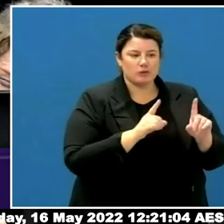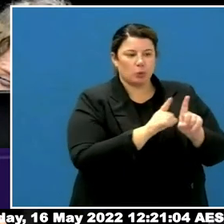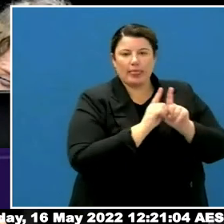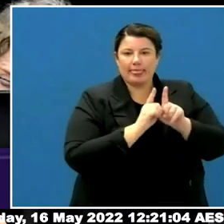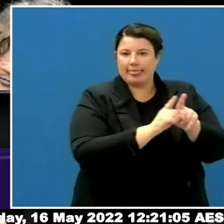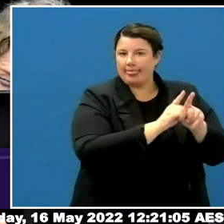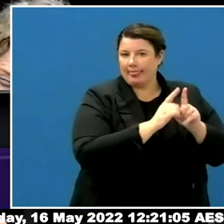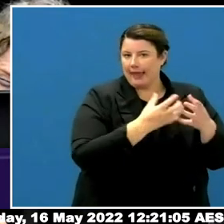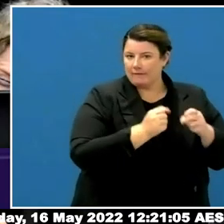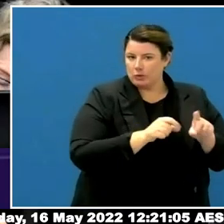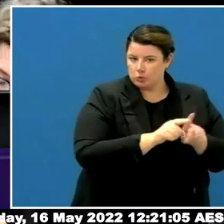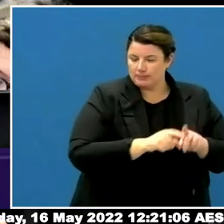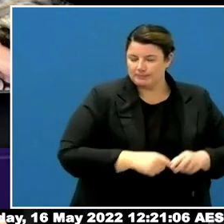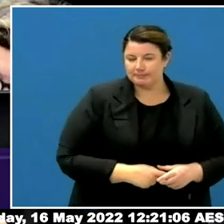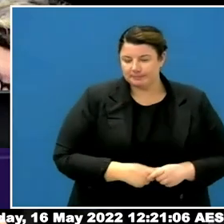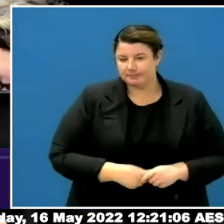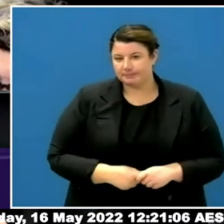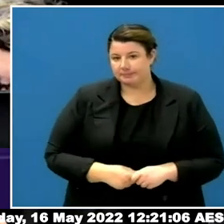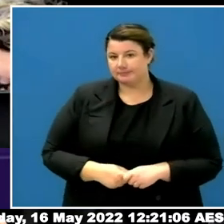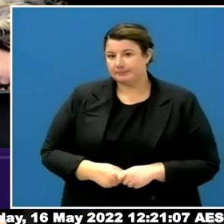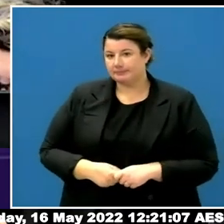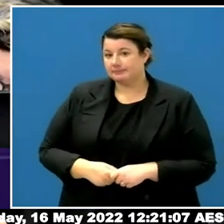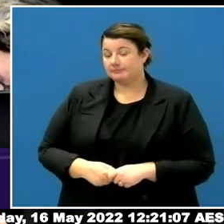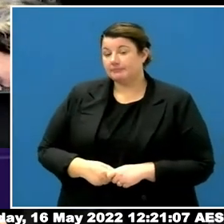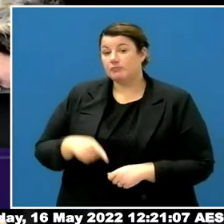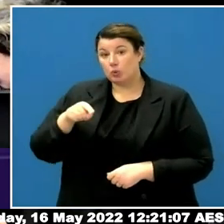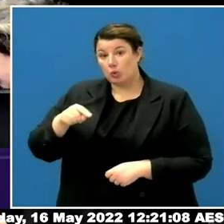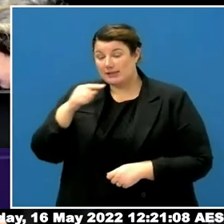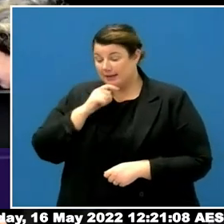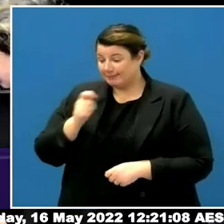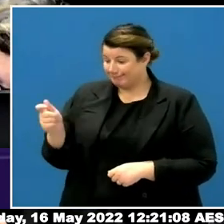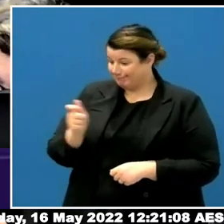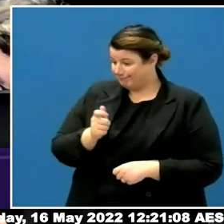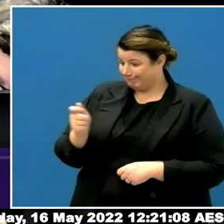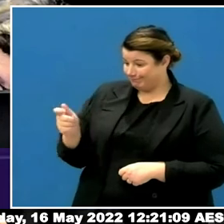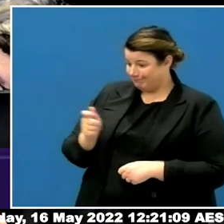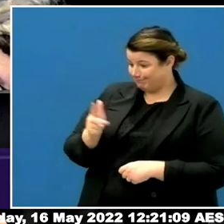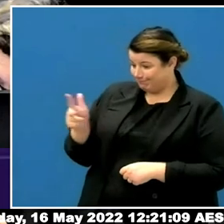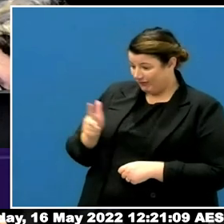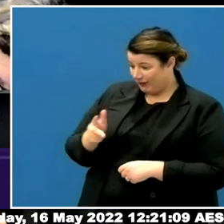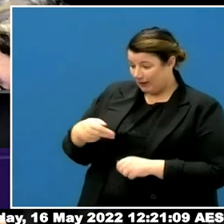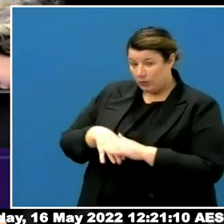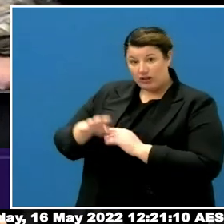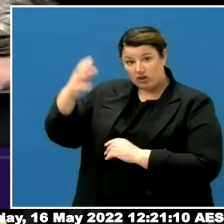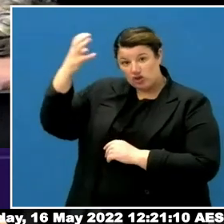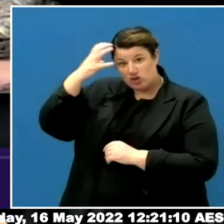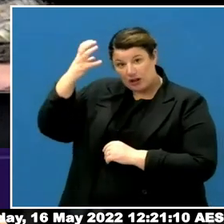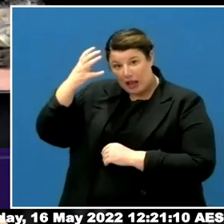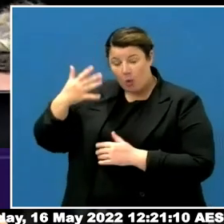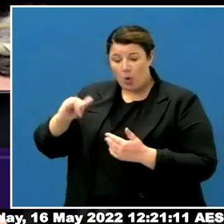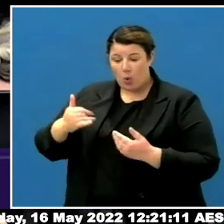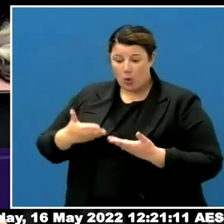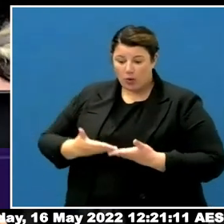It's your understanding that Jason was filmed by Mr Nuumaalii? Yes. MR FOGARTY: Naked or partially naked in the bathroom at your home?